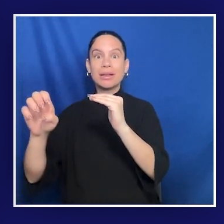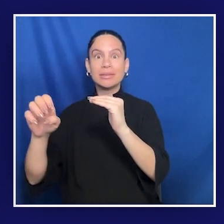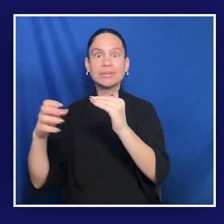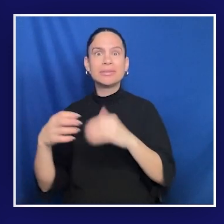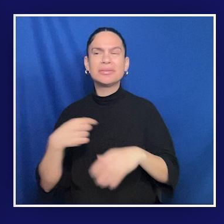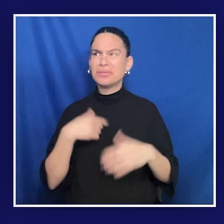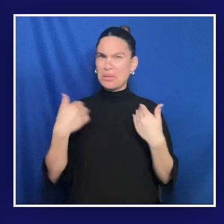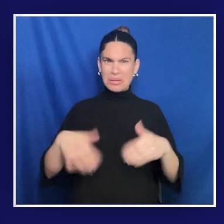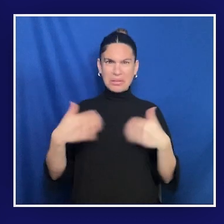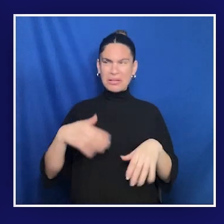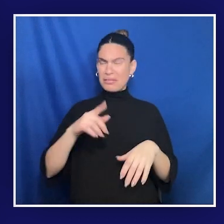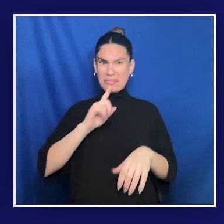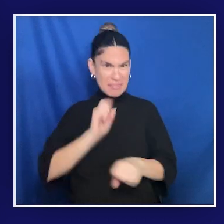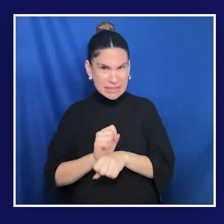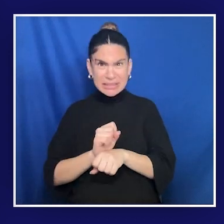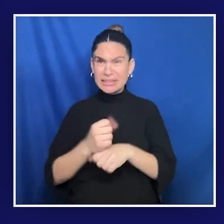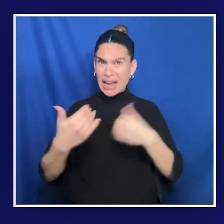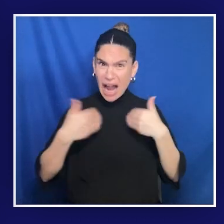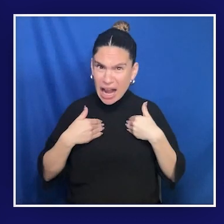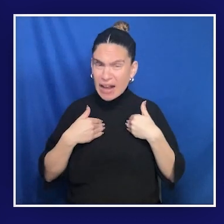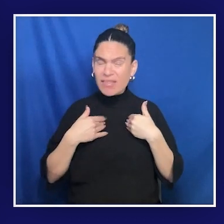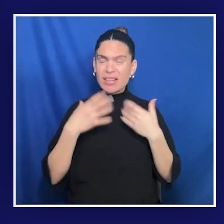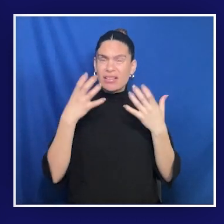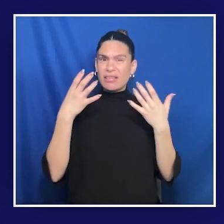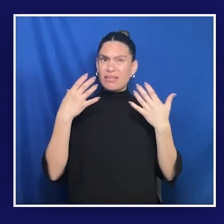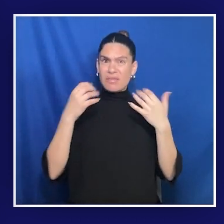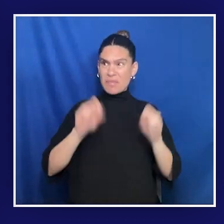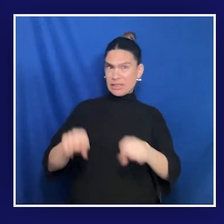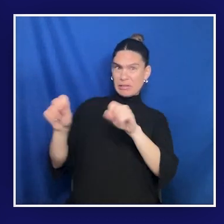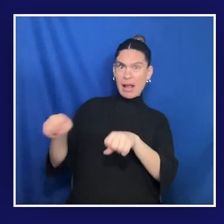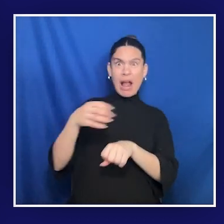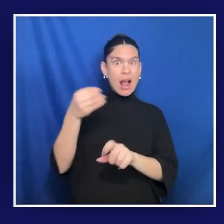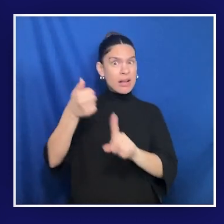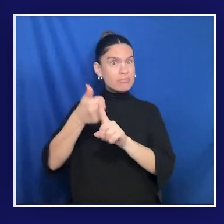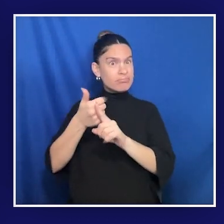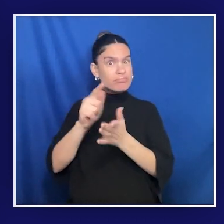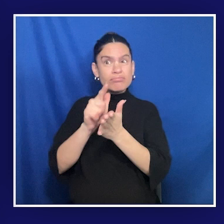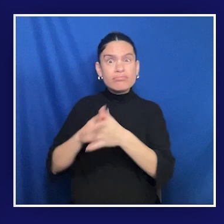It shocked me that that was even possible, but then to find out that it was not only possible, but that it was legal.